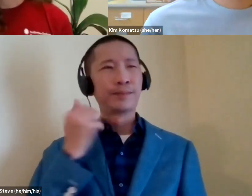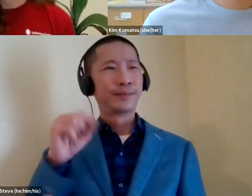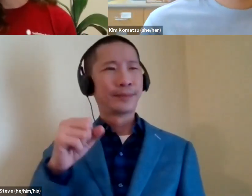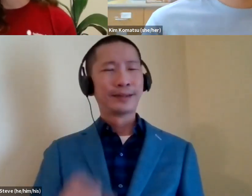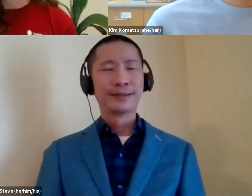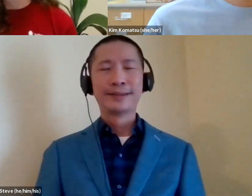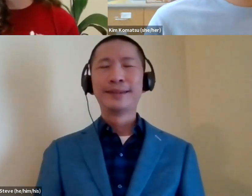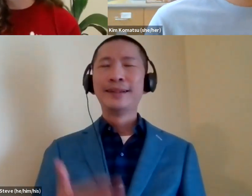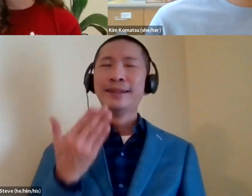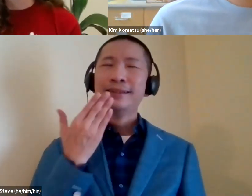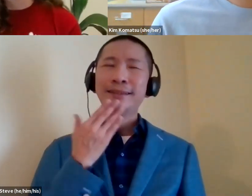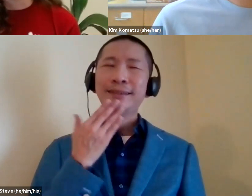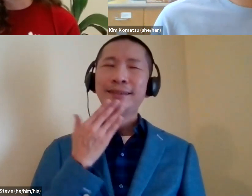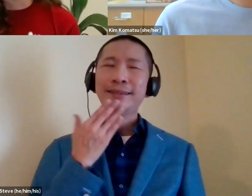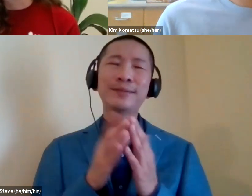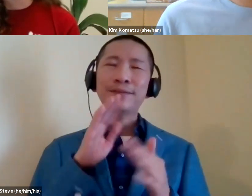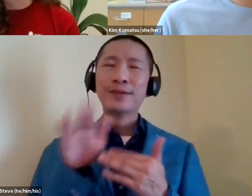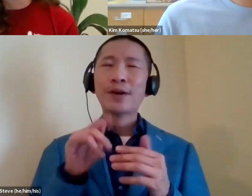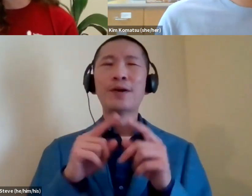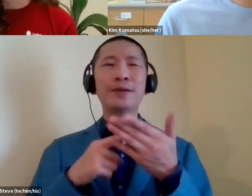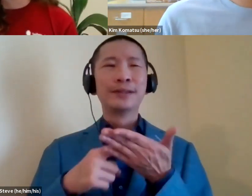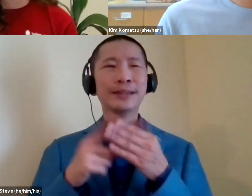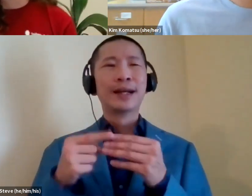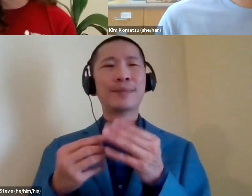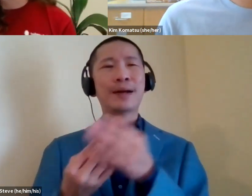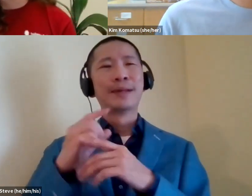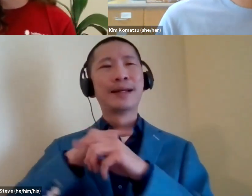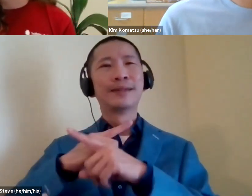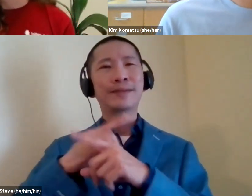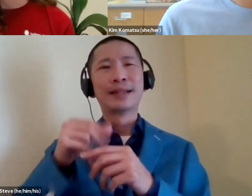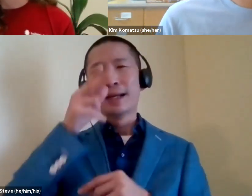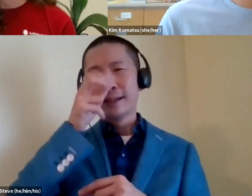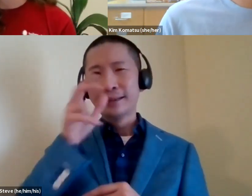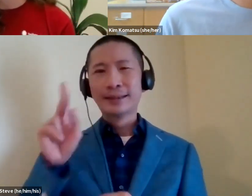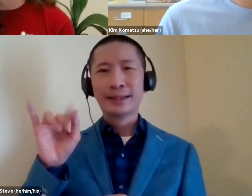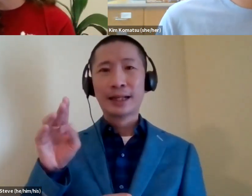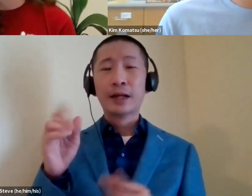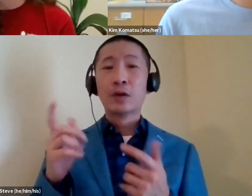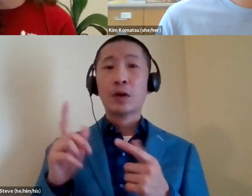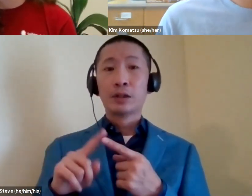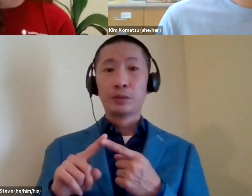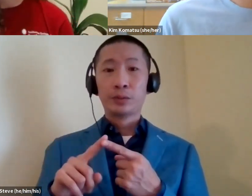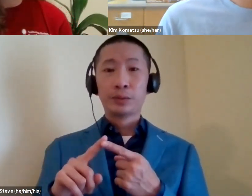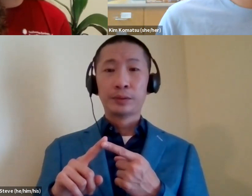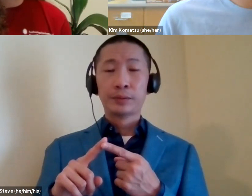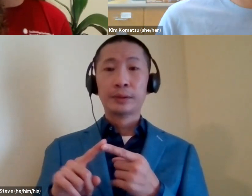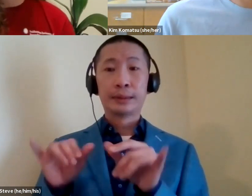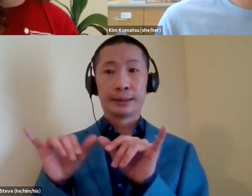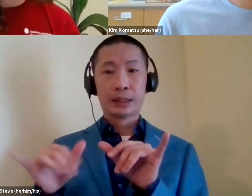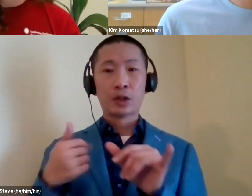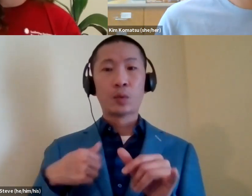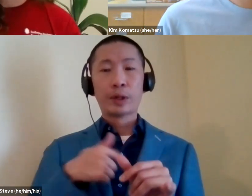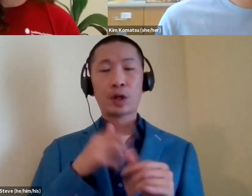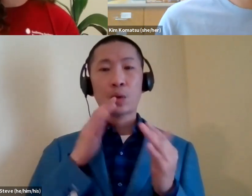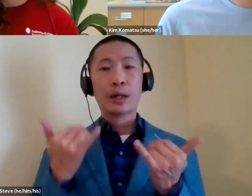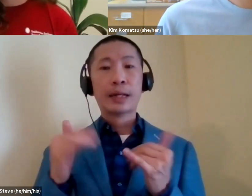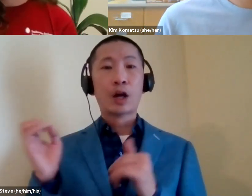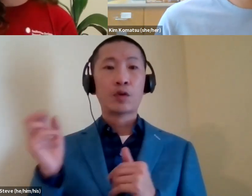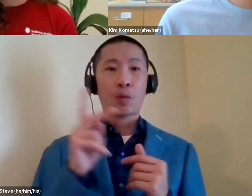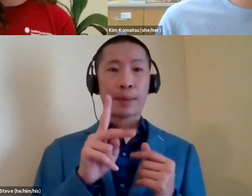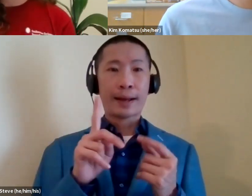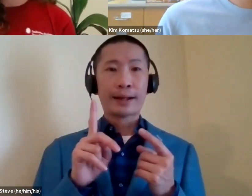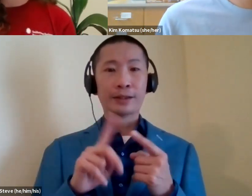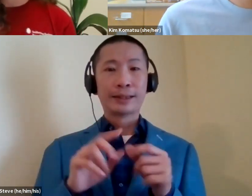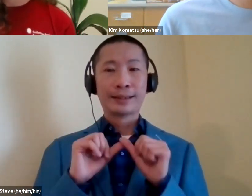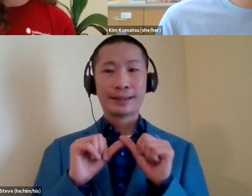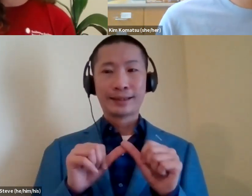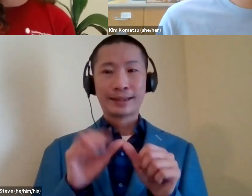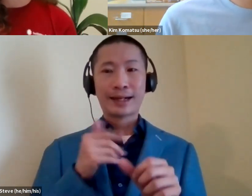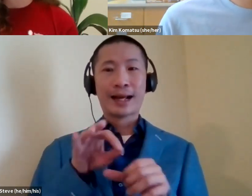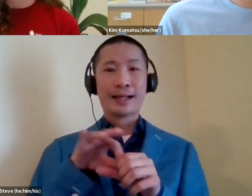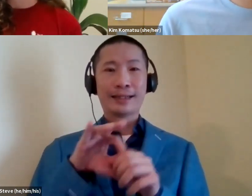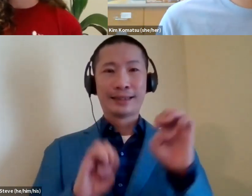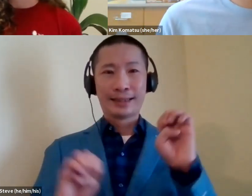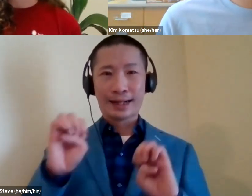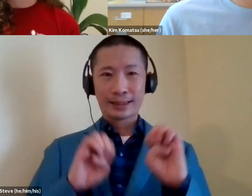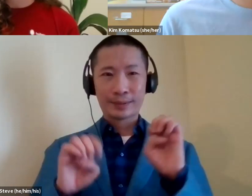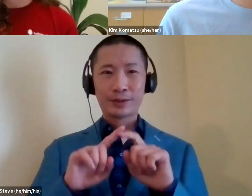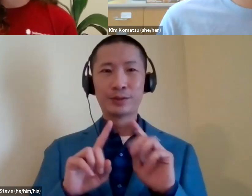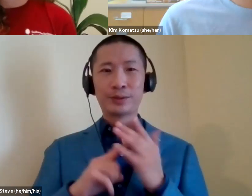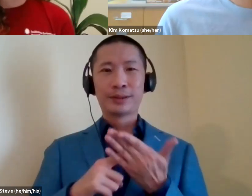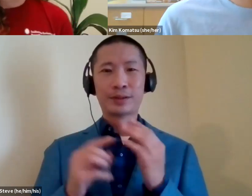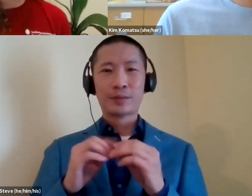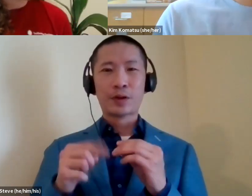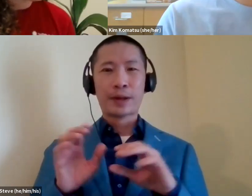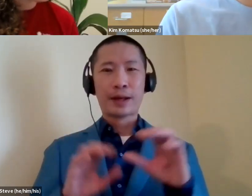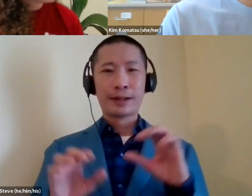Emily Borger: Thank you so much for all your talk about plant defenses and insects, if you want to keep on with us we're going to move back and continue our tea experiment to talk more about chemical defenses.